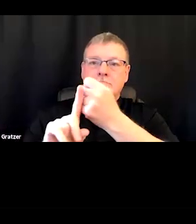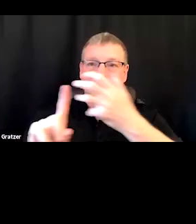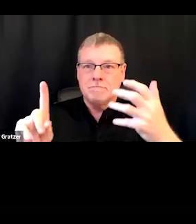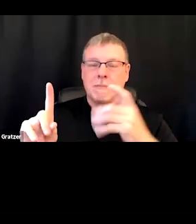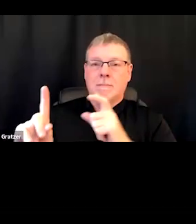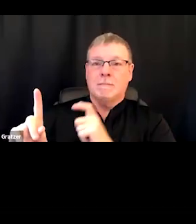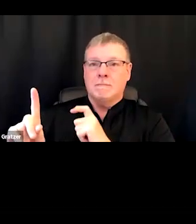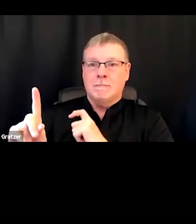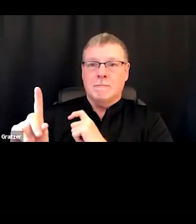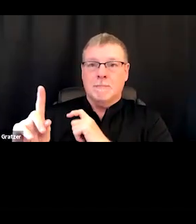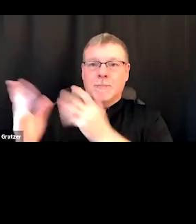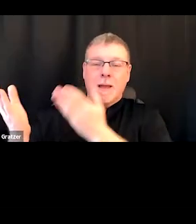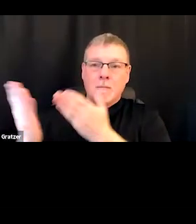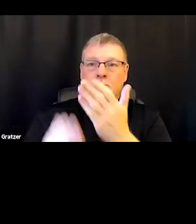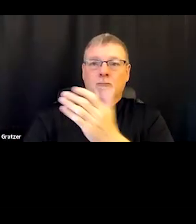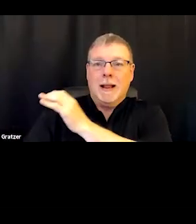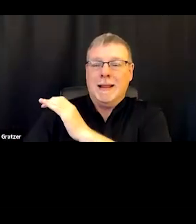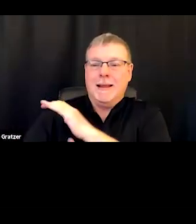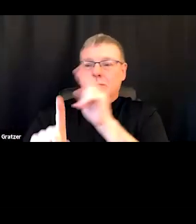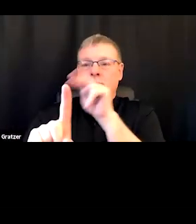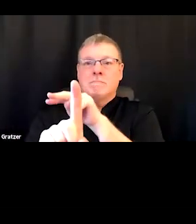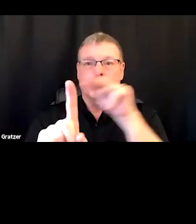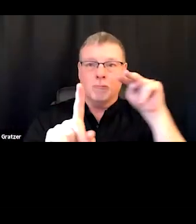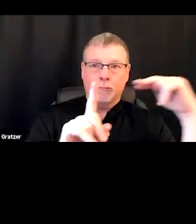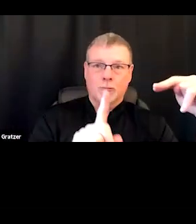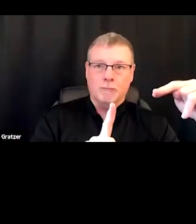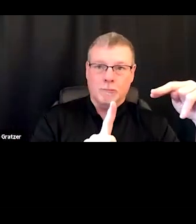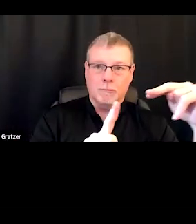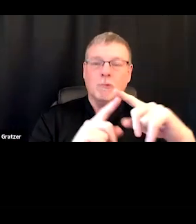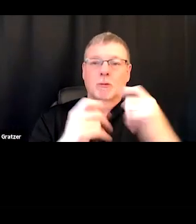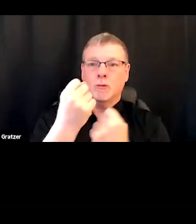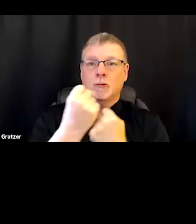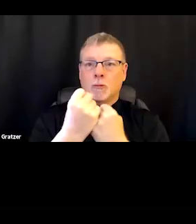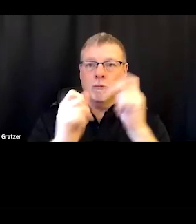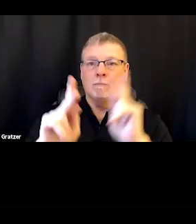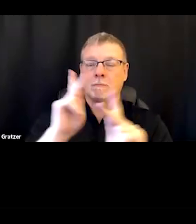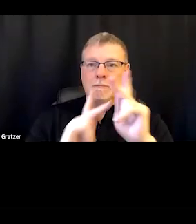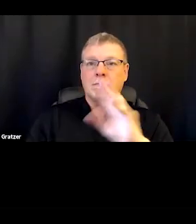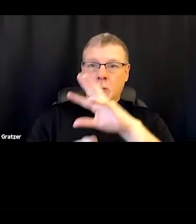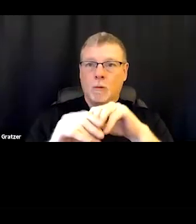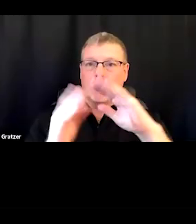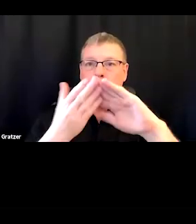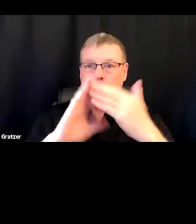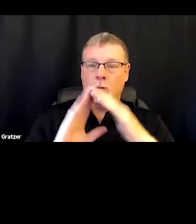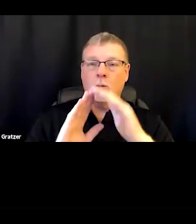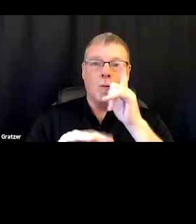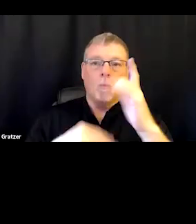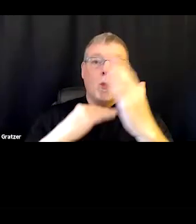and bring a clinical lens in supporting individuals within the community who are calling out to 911